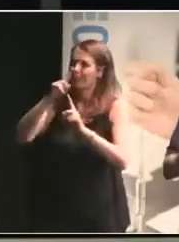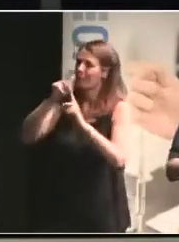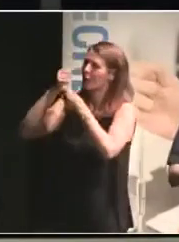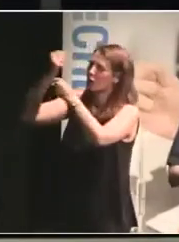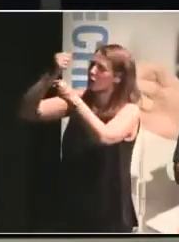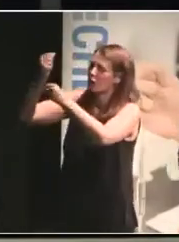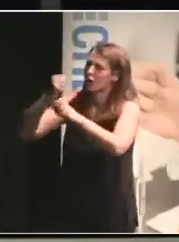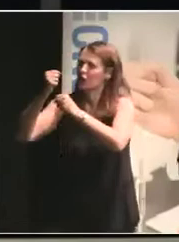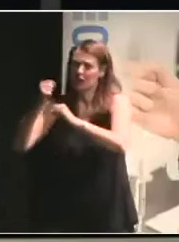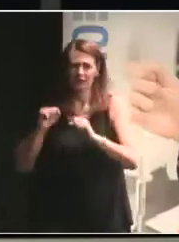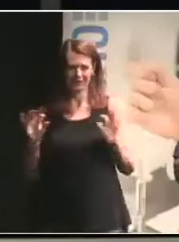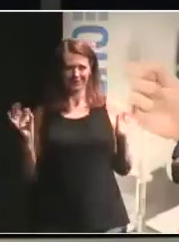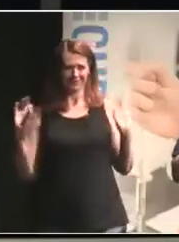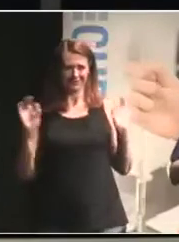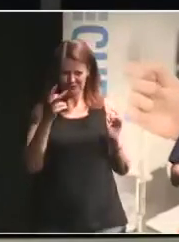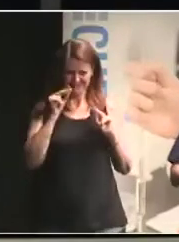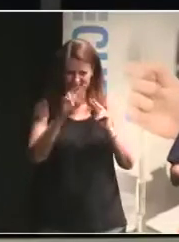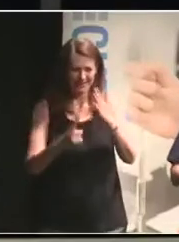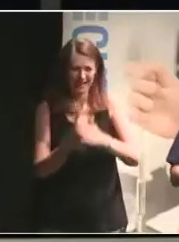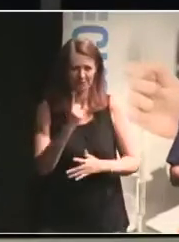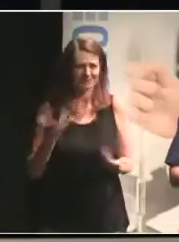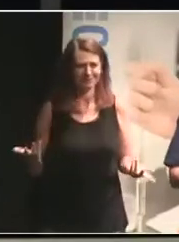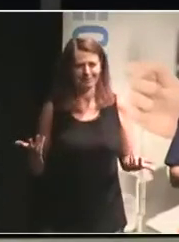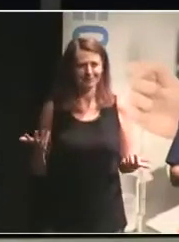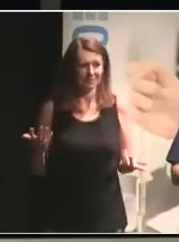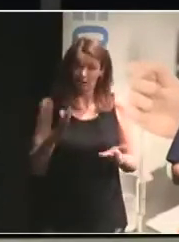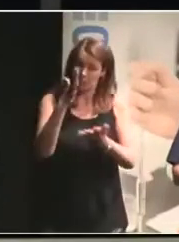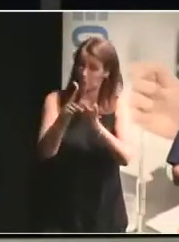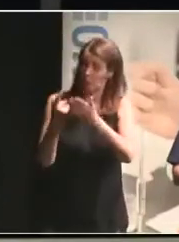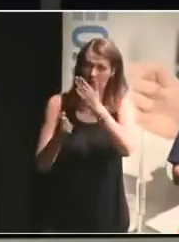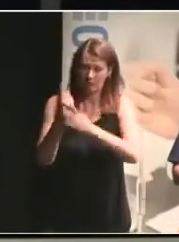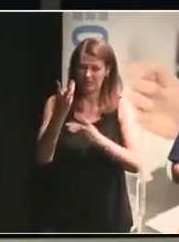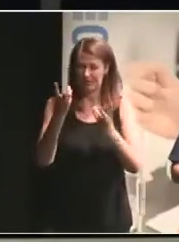from Darth Vader. I don't I don't see that world. I’m sure it does exist at some level